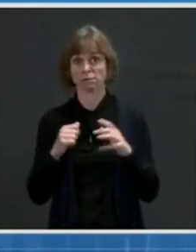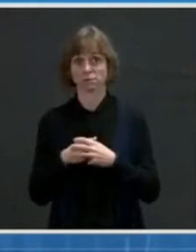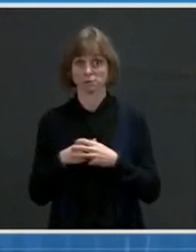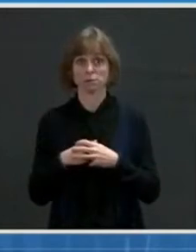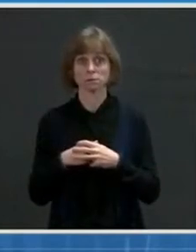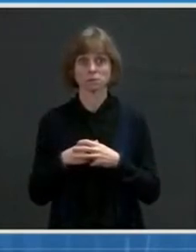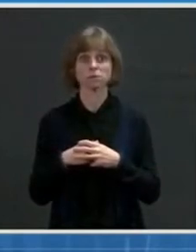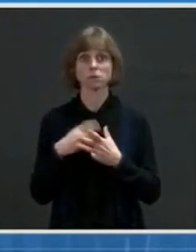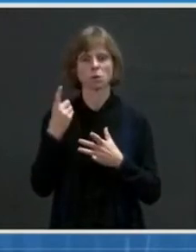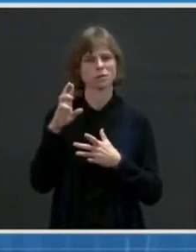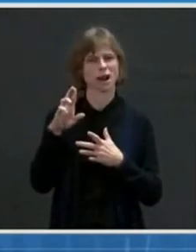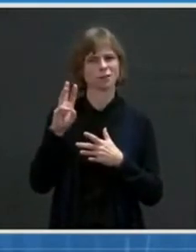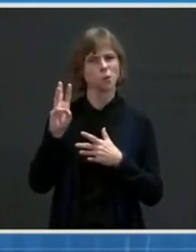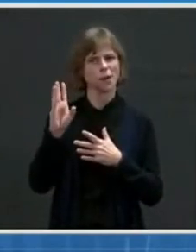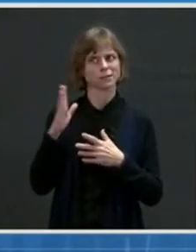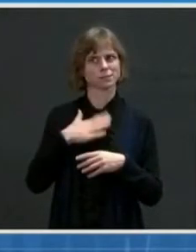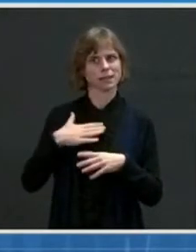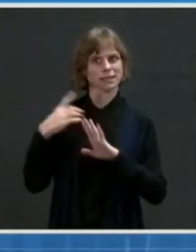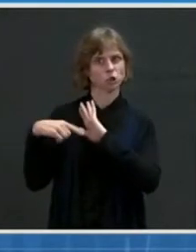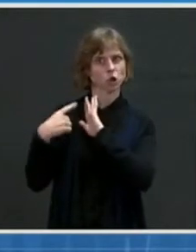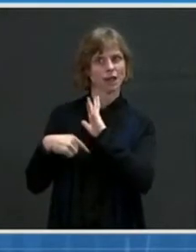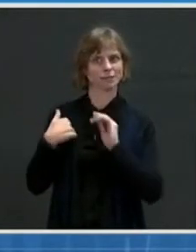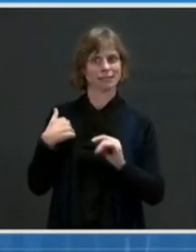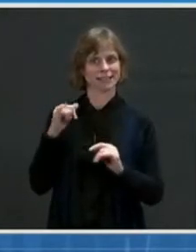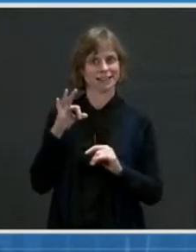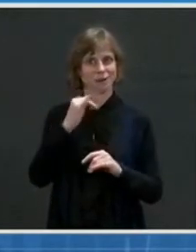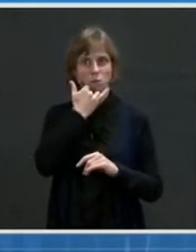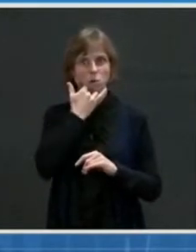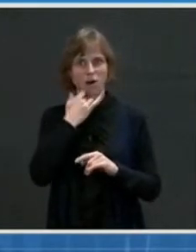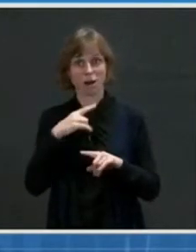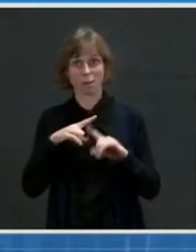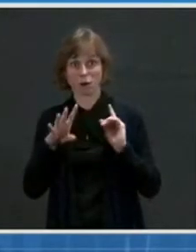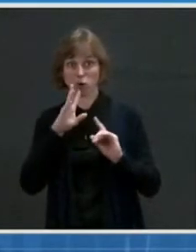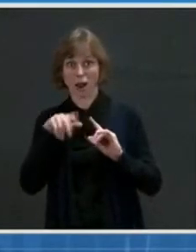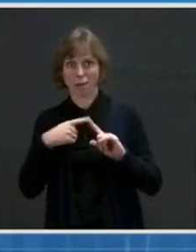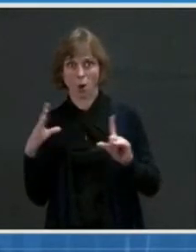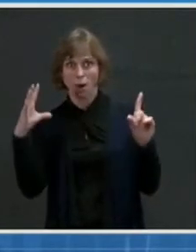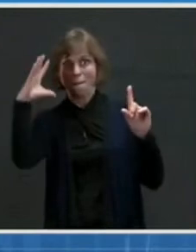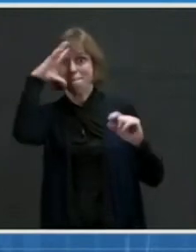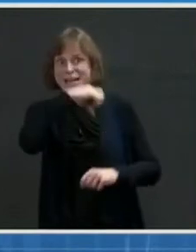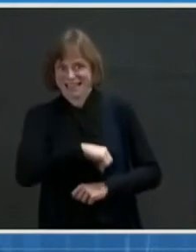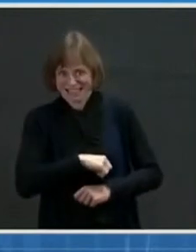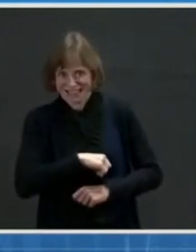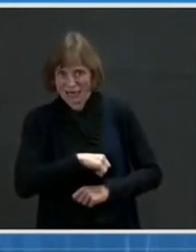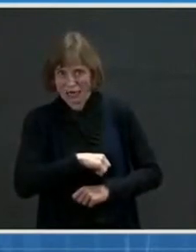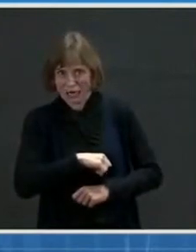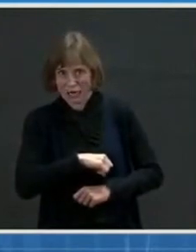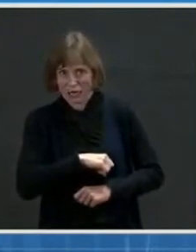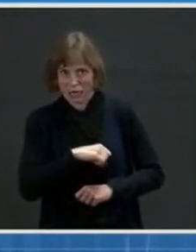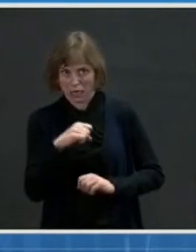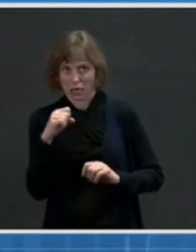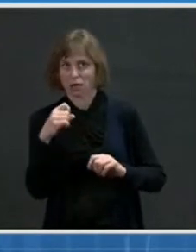EFFECTIVENESS. SO I DON'T THINK, AND AGAIN, I WILL INVITE DR. WALENSKY TO